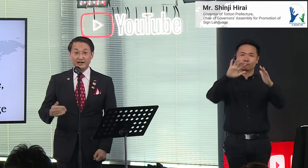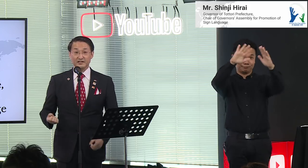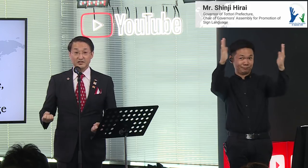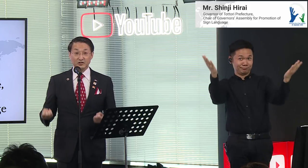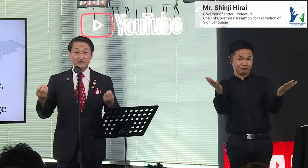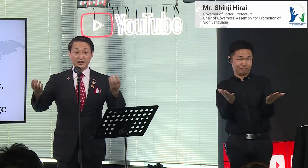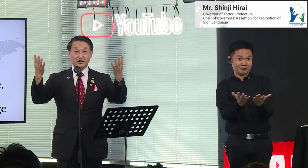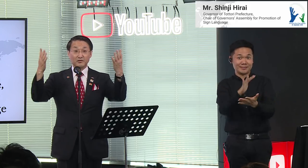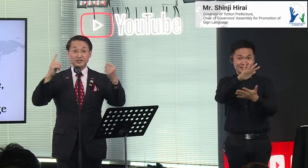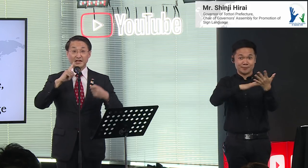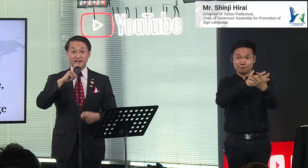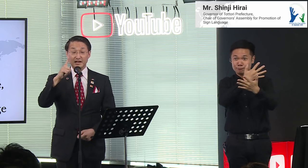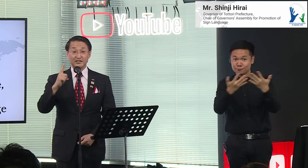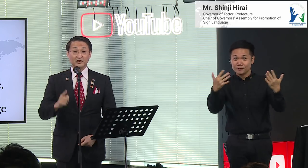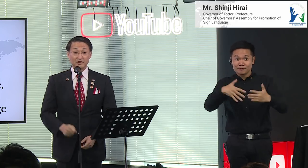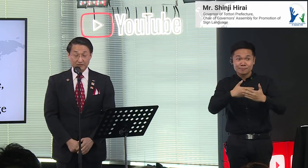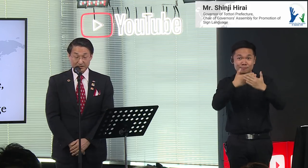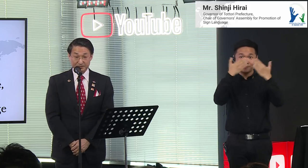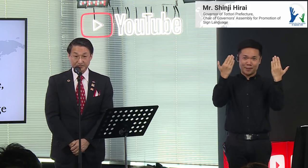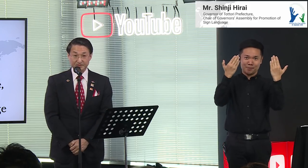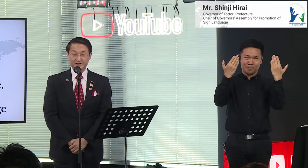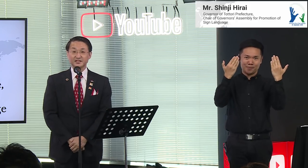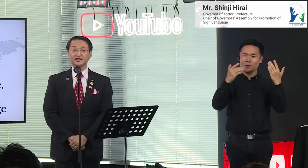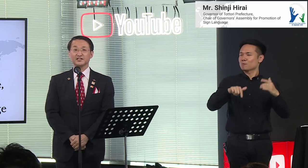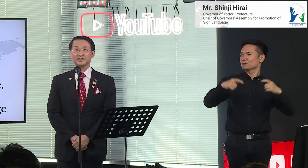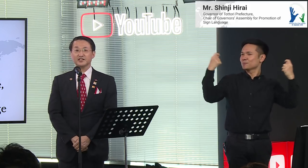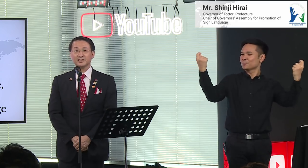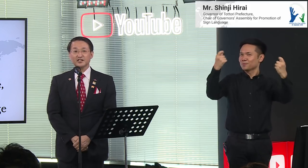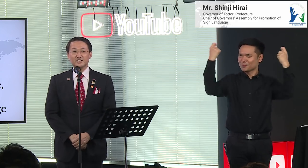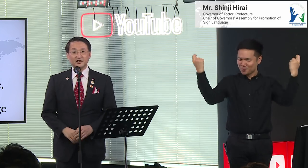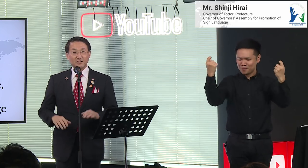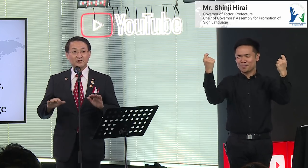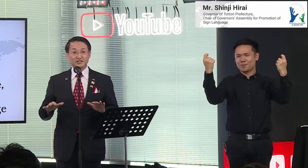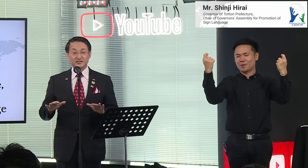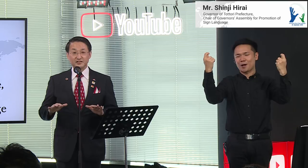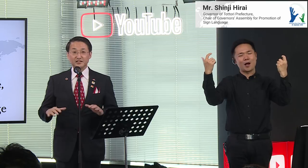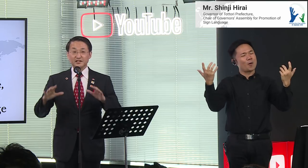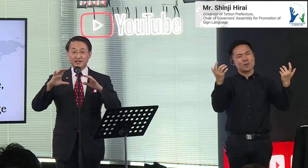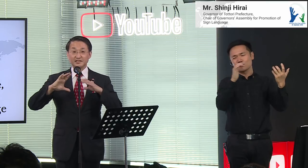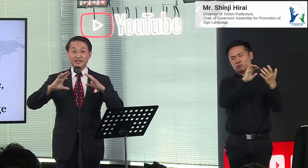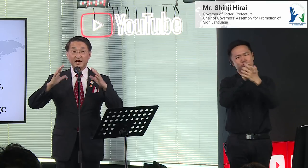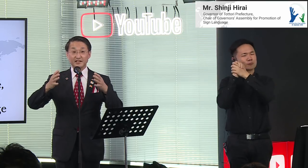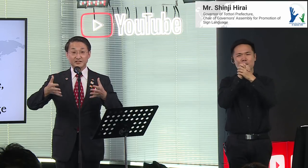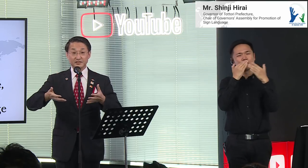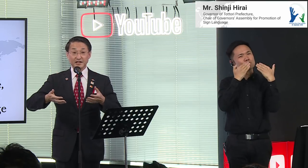I'm also acting as the chair for this assembly as well. This is international sign language